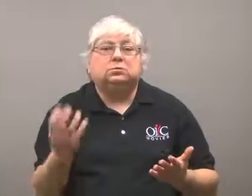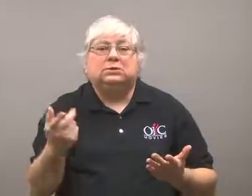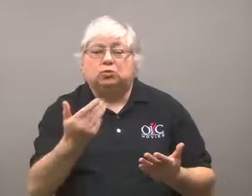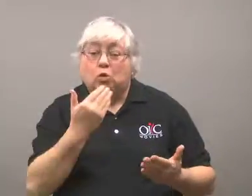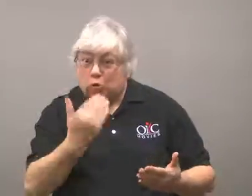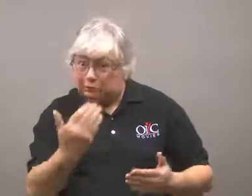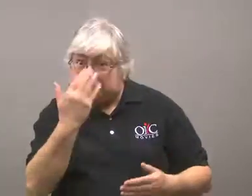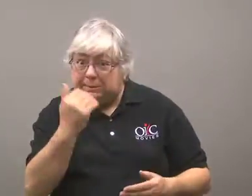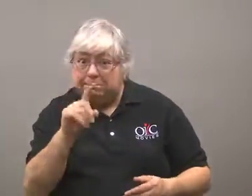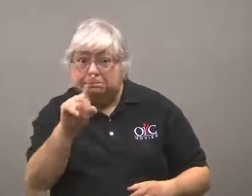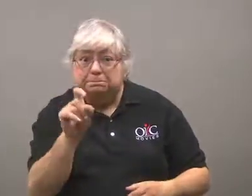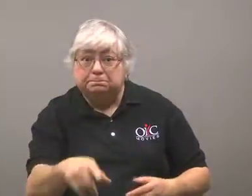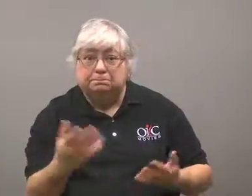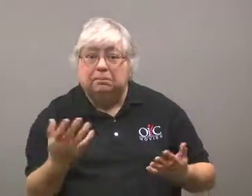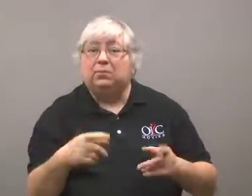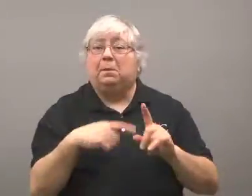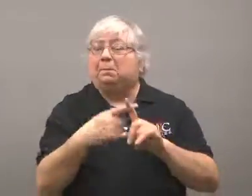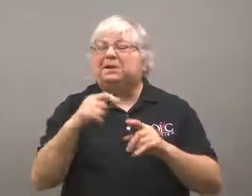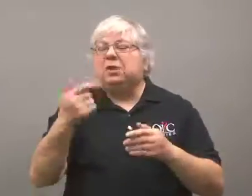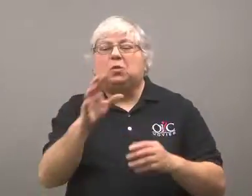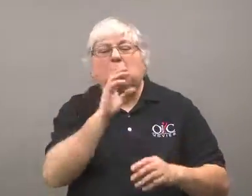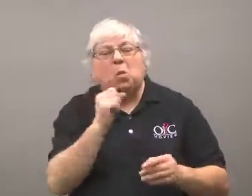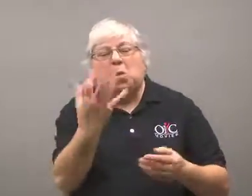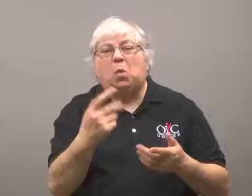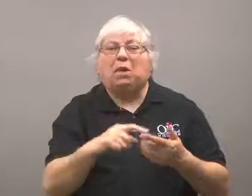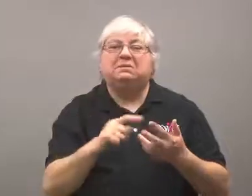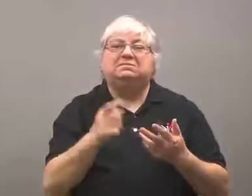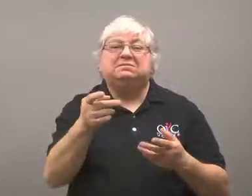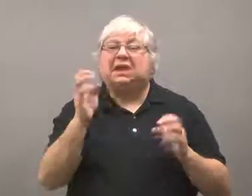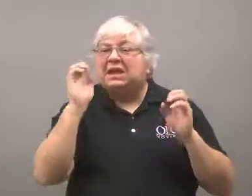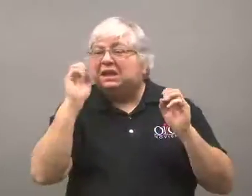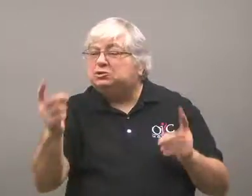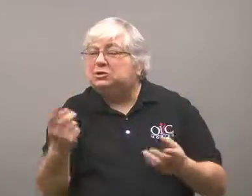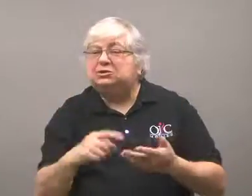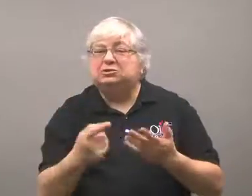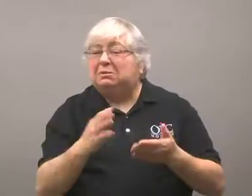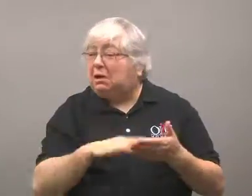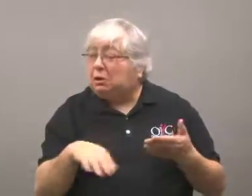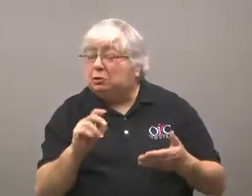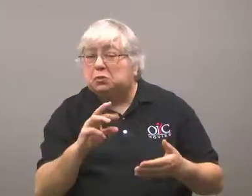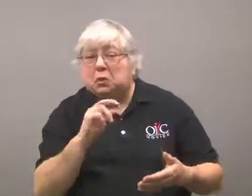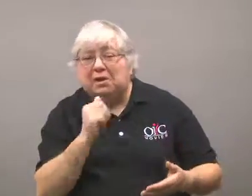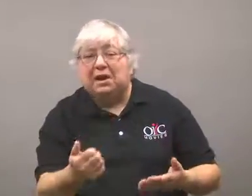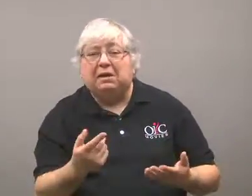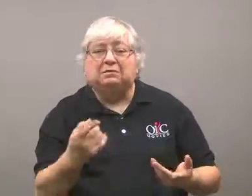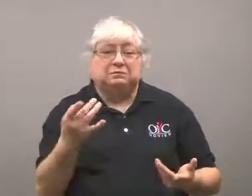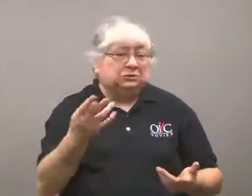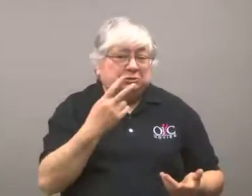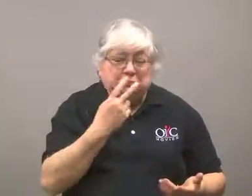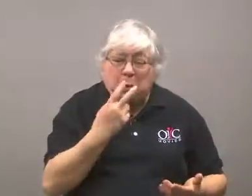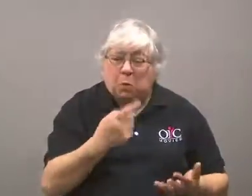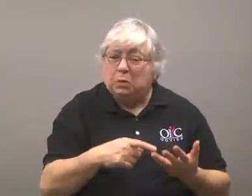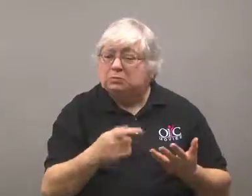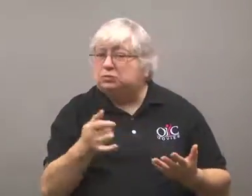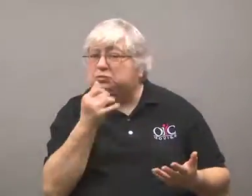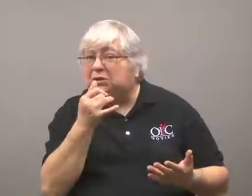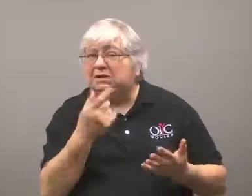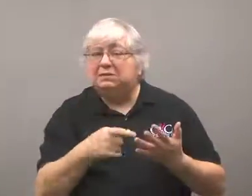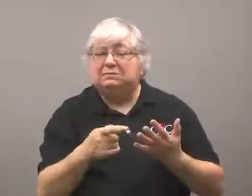and the quality of sleep, as well as age, education, smoking and drinking history,